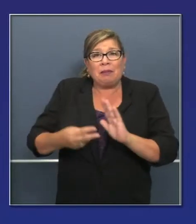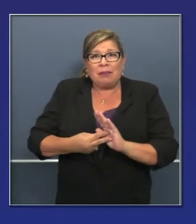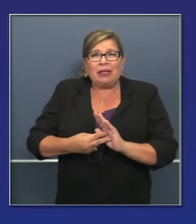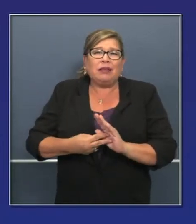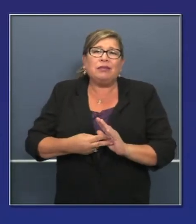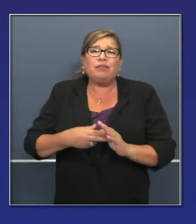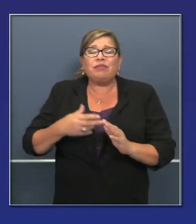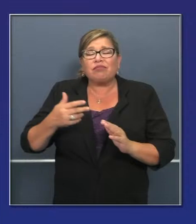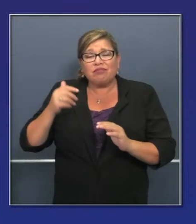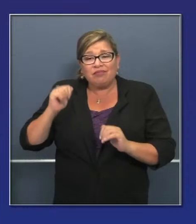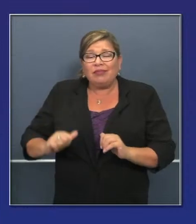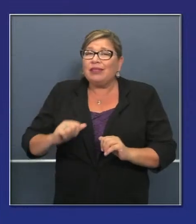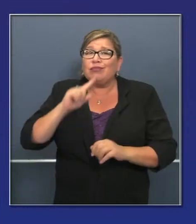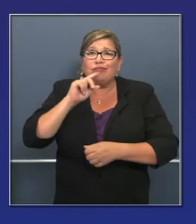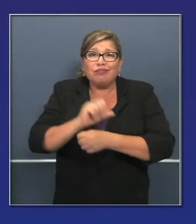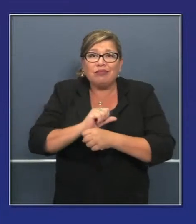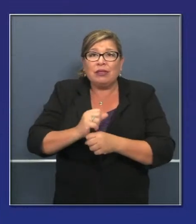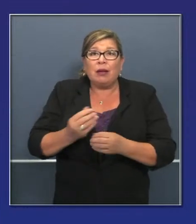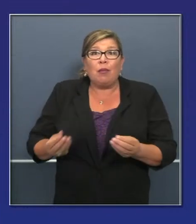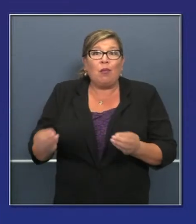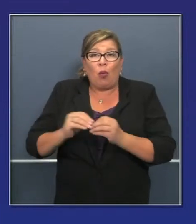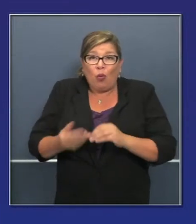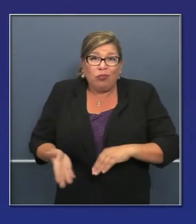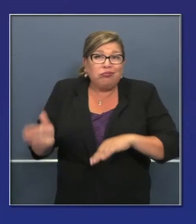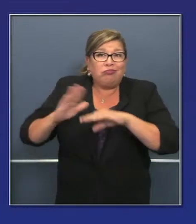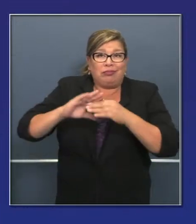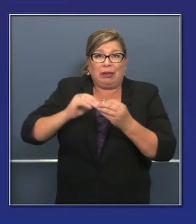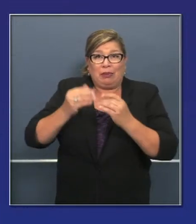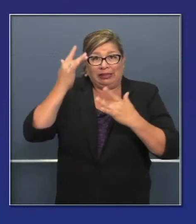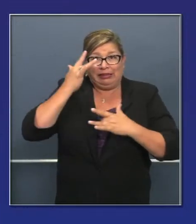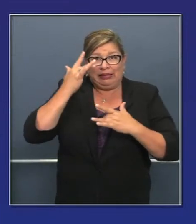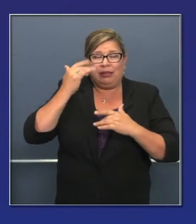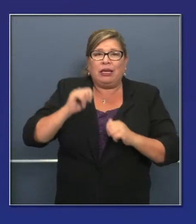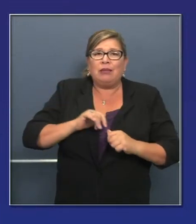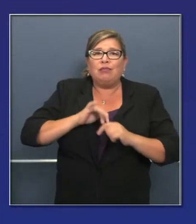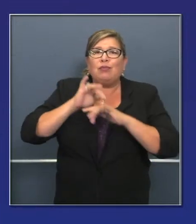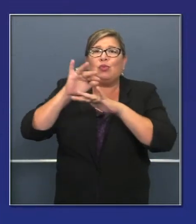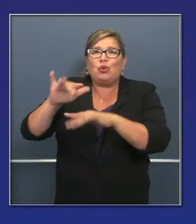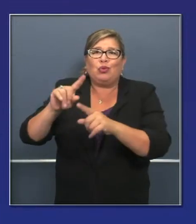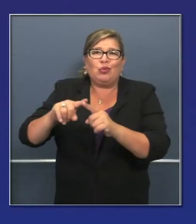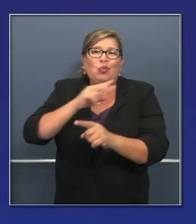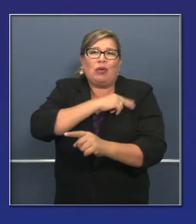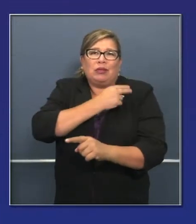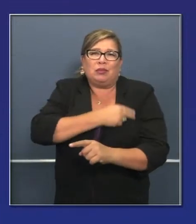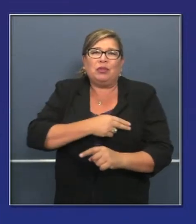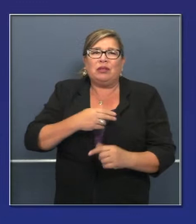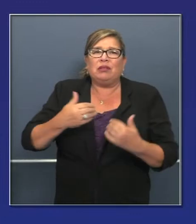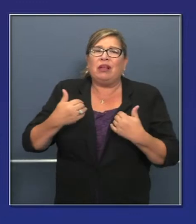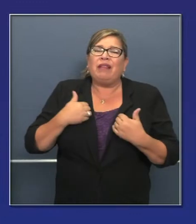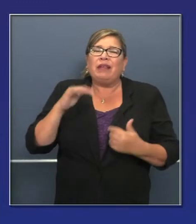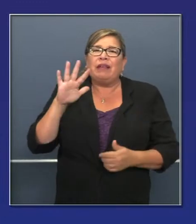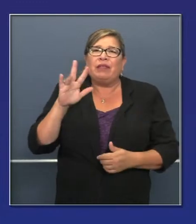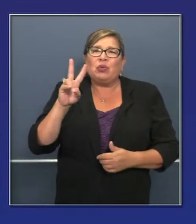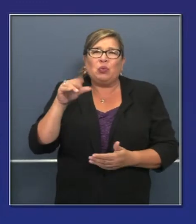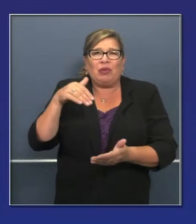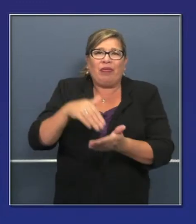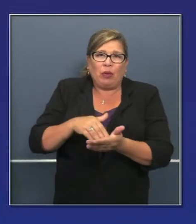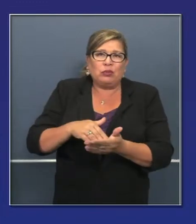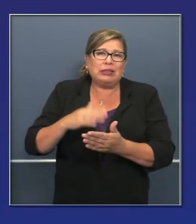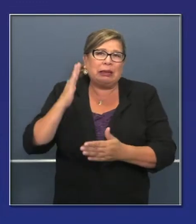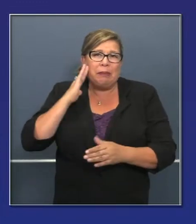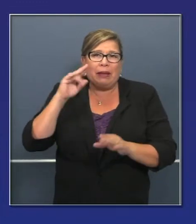alternative care sites these our healthcare system capacity again within the existing hospital system